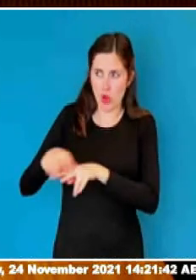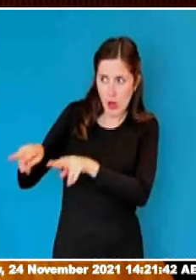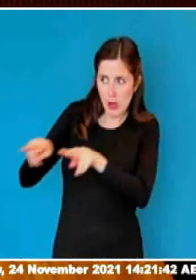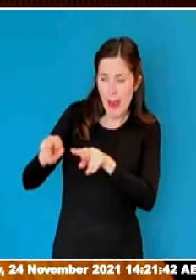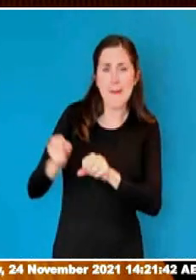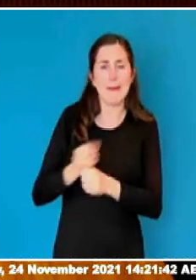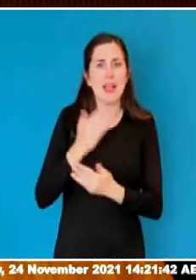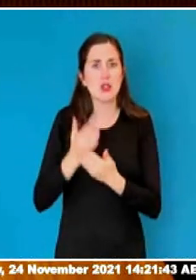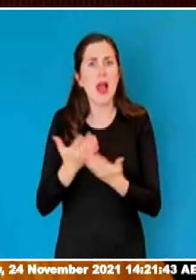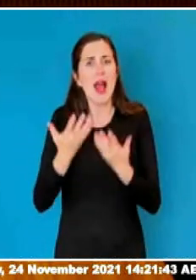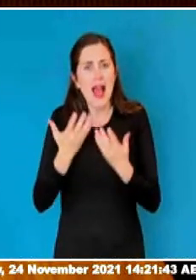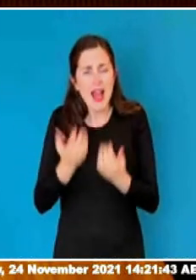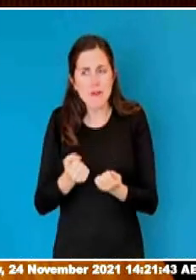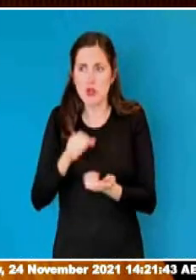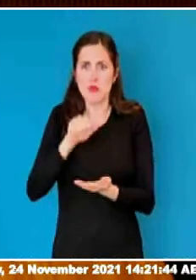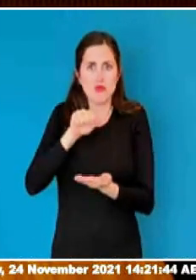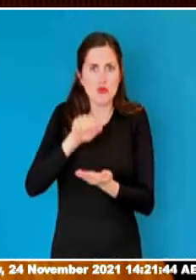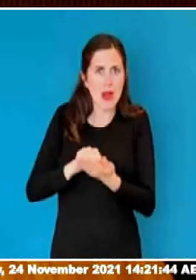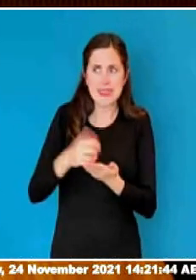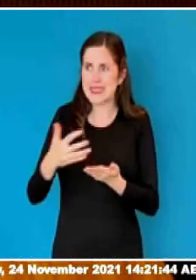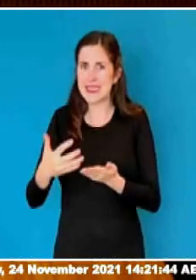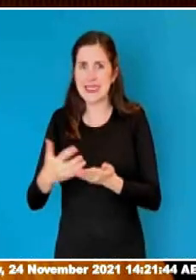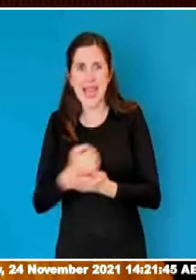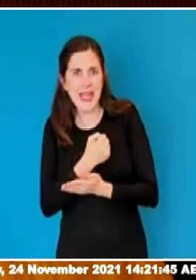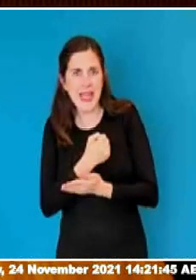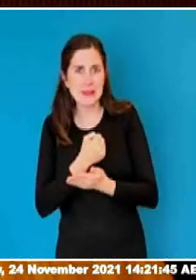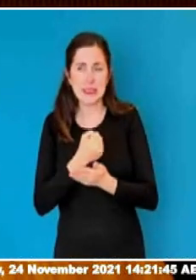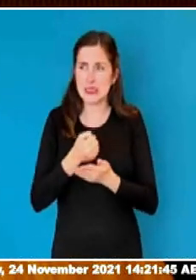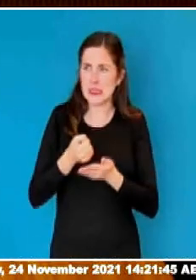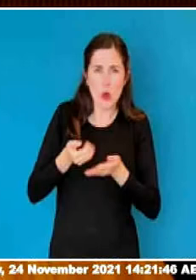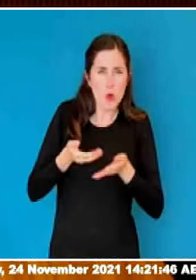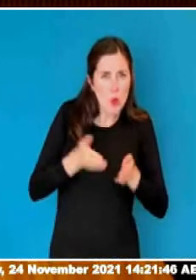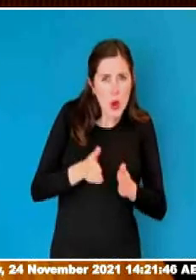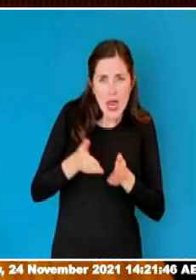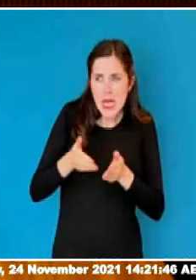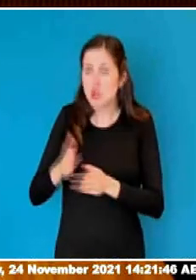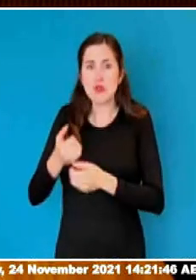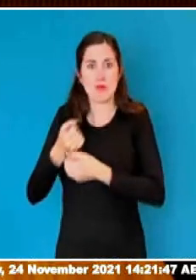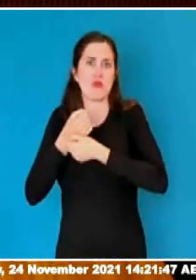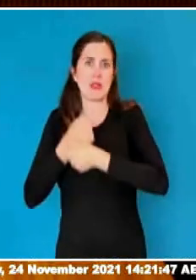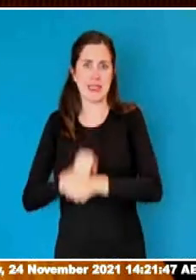controls in place to protect the health, safety and wellbeing of all persons in a